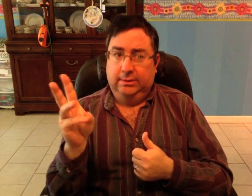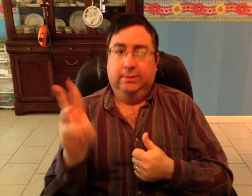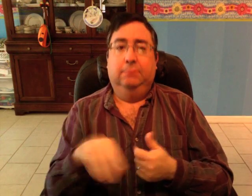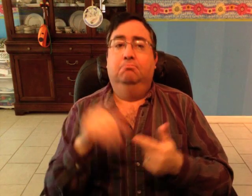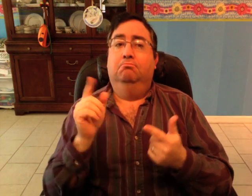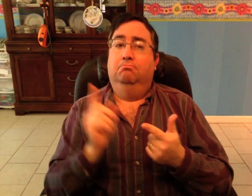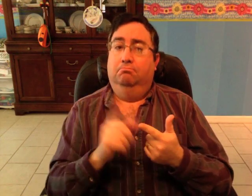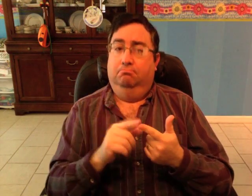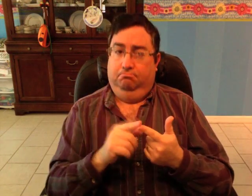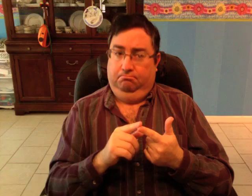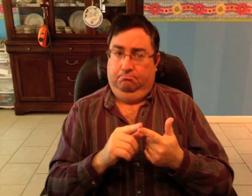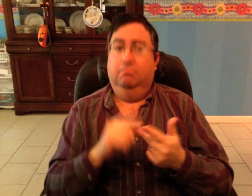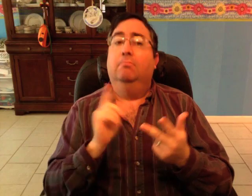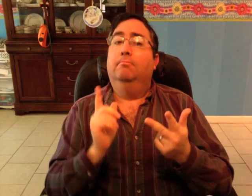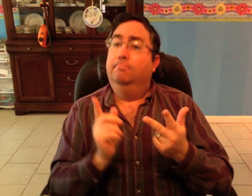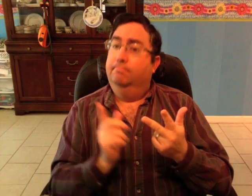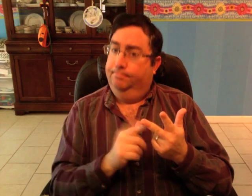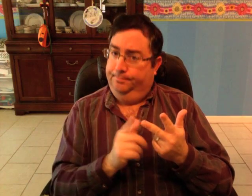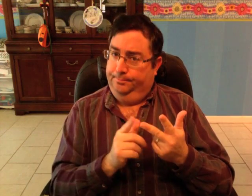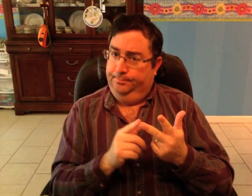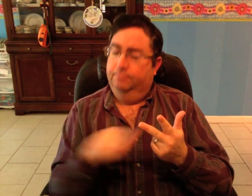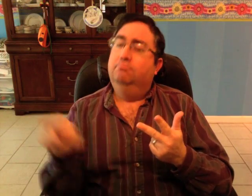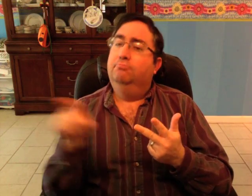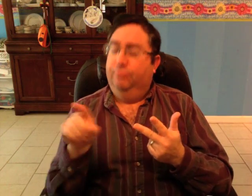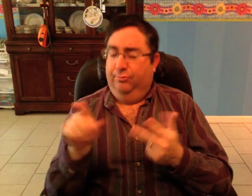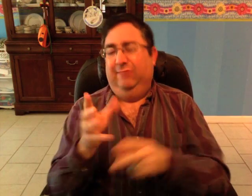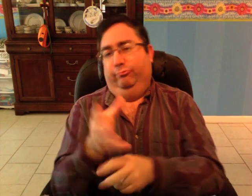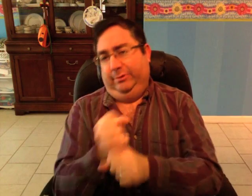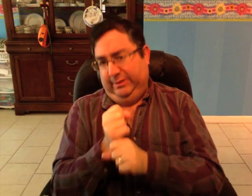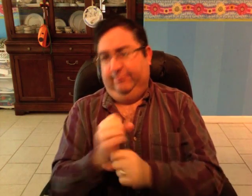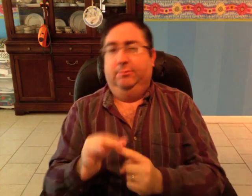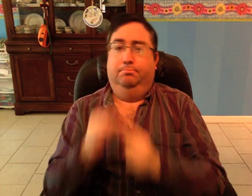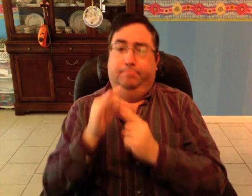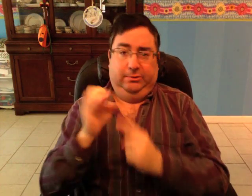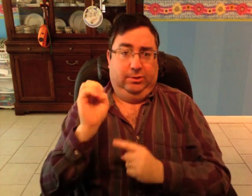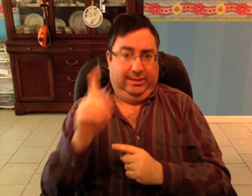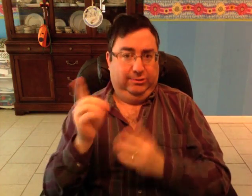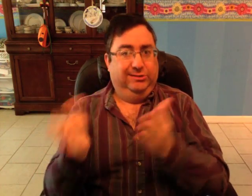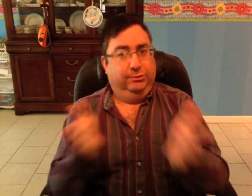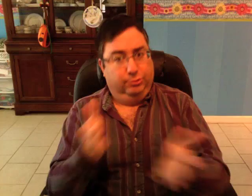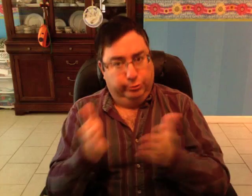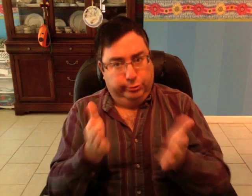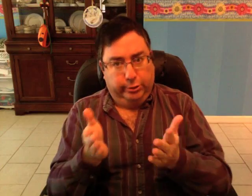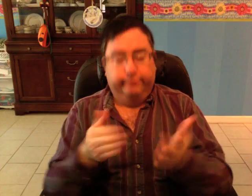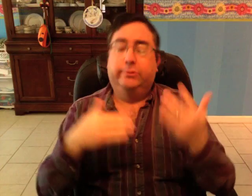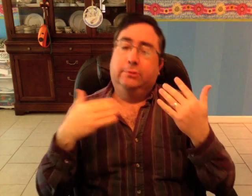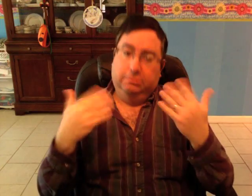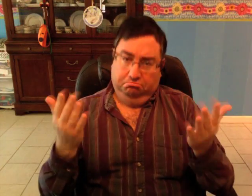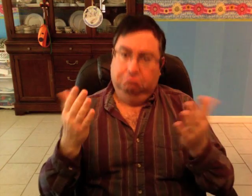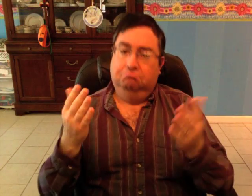and were receiving special education services.